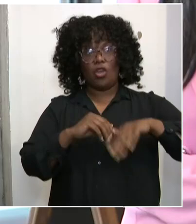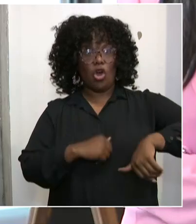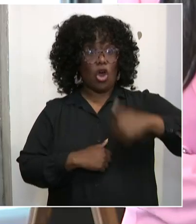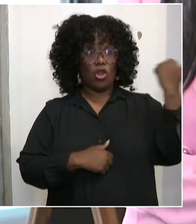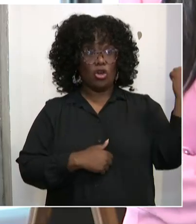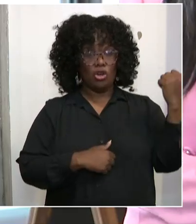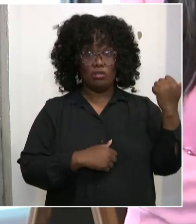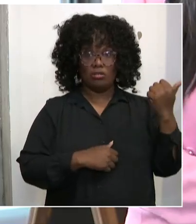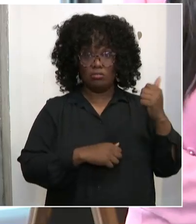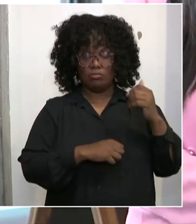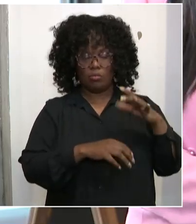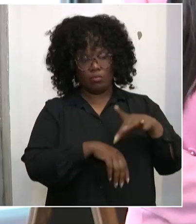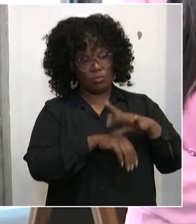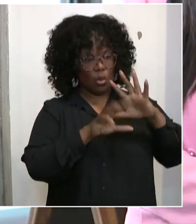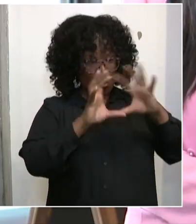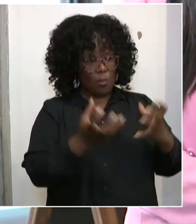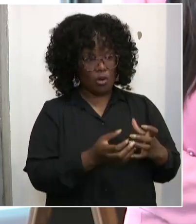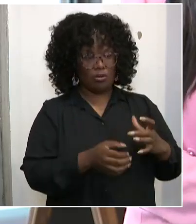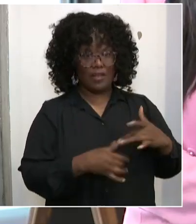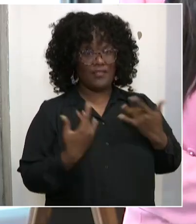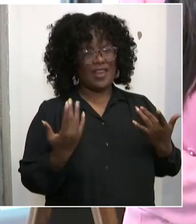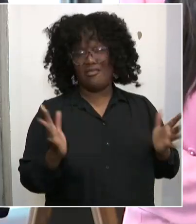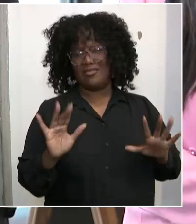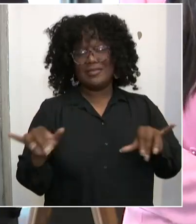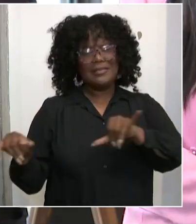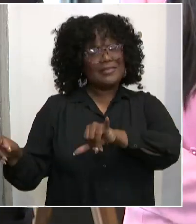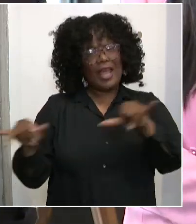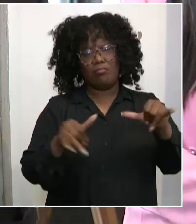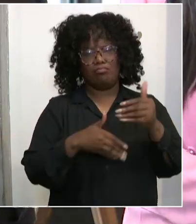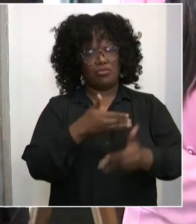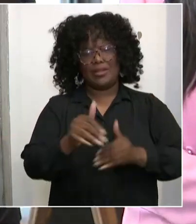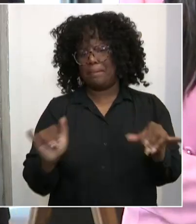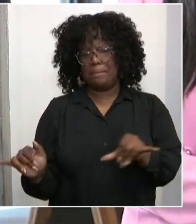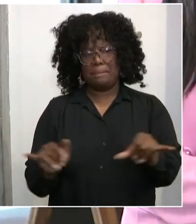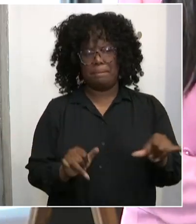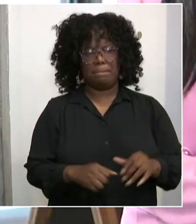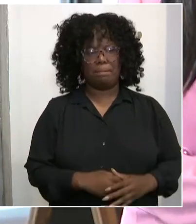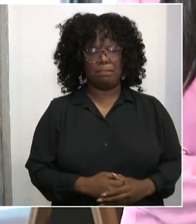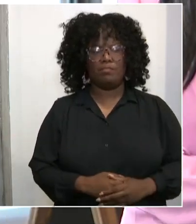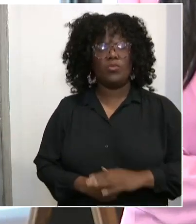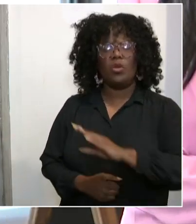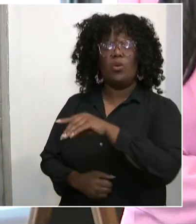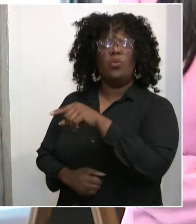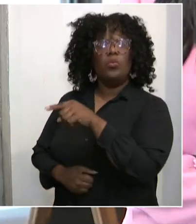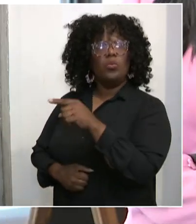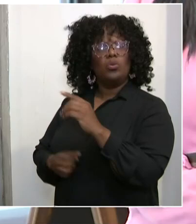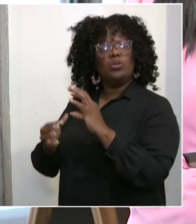individuals for groups of people, how they other than see something, say something. Stay vigilant. I mean, I,